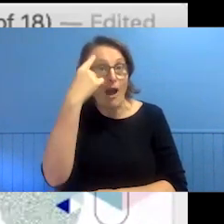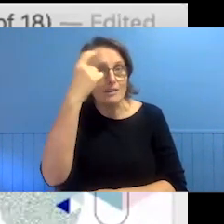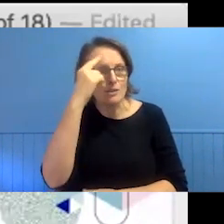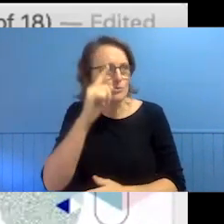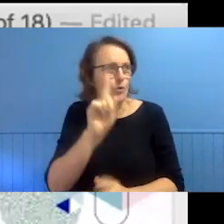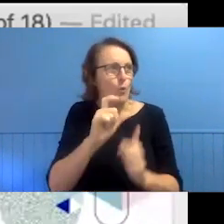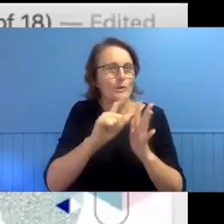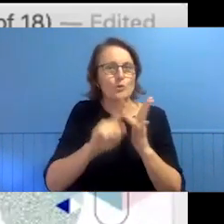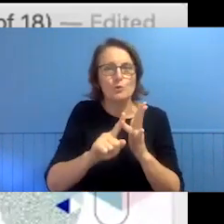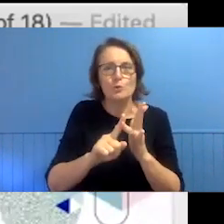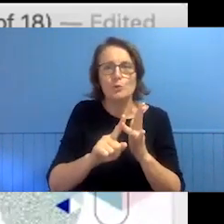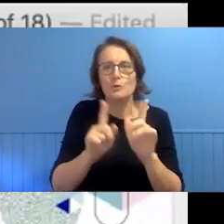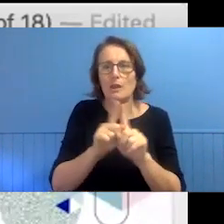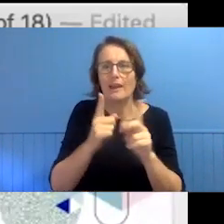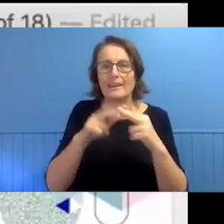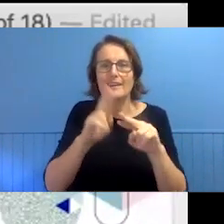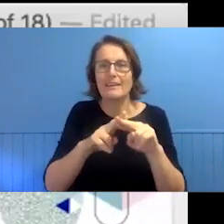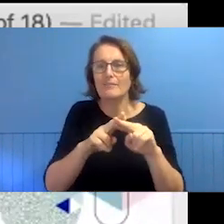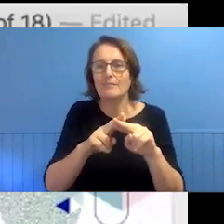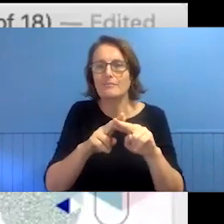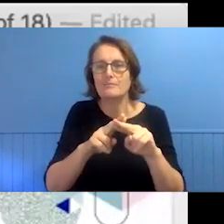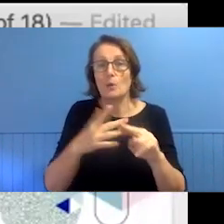livestreaming or sharing a video or sharing work? What kind of